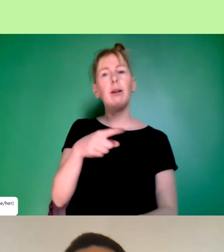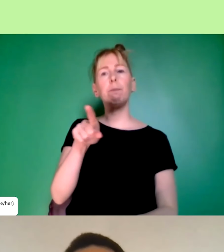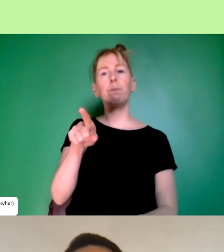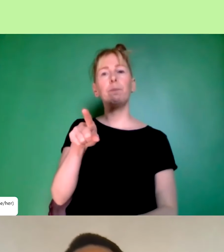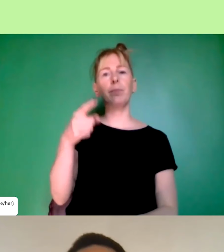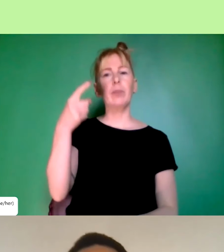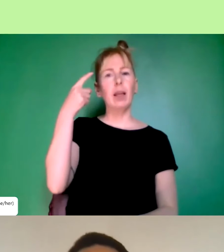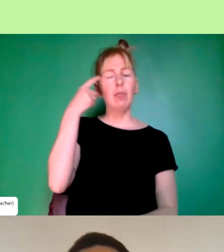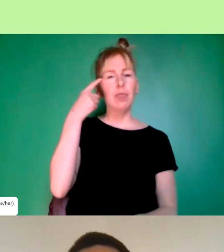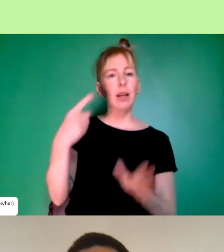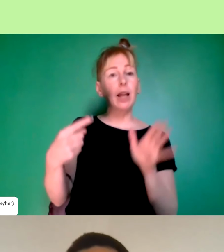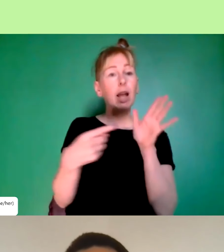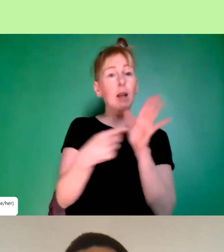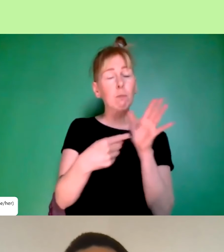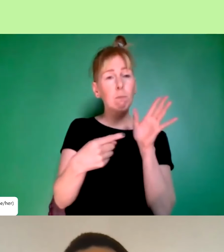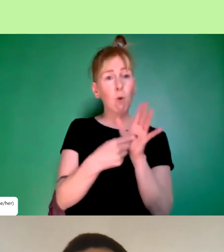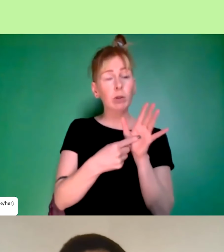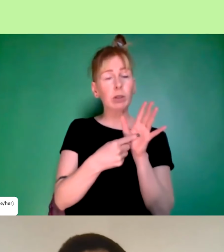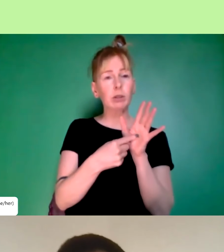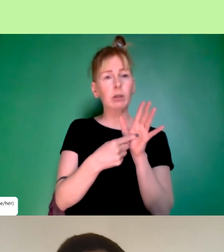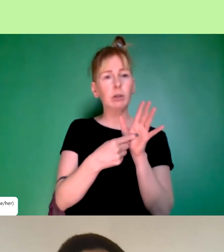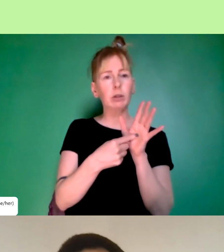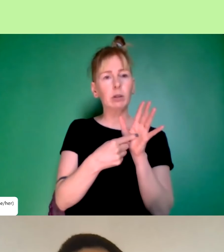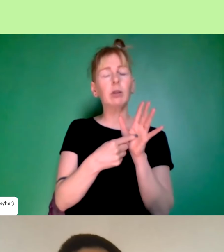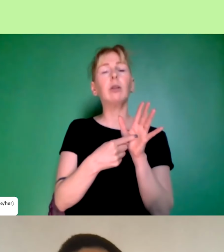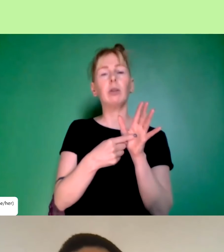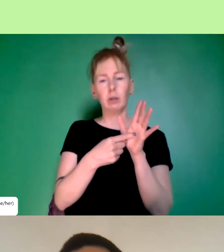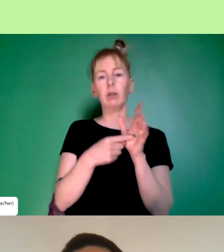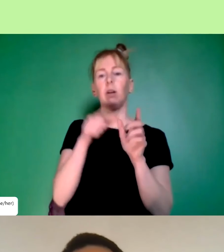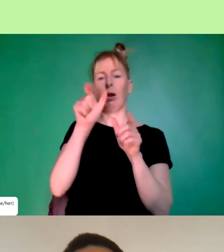take people out of conventional methods of conflict resolution in order to break down